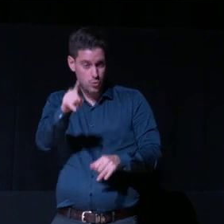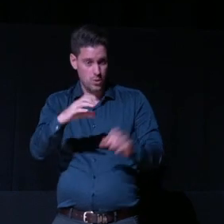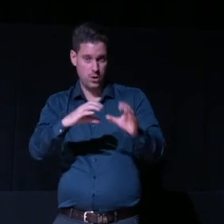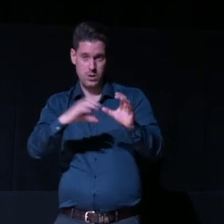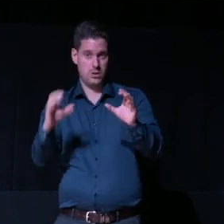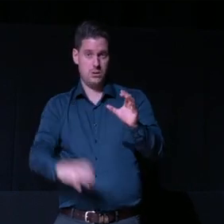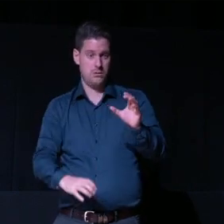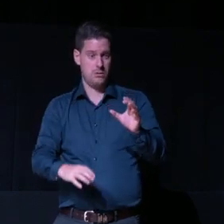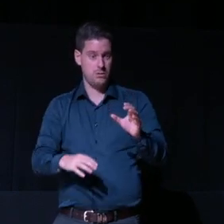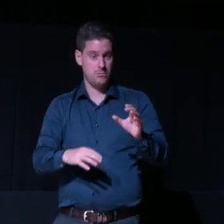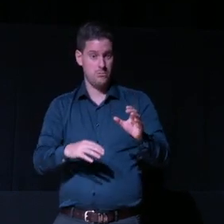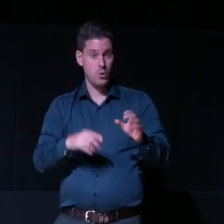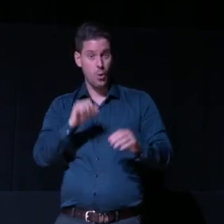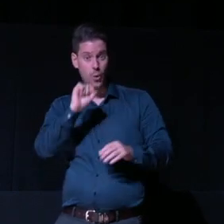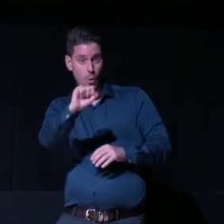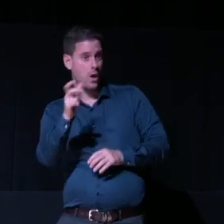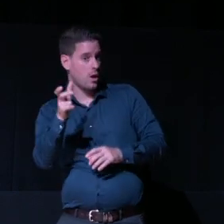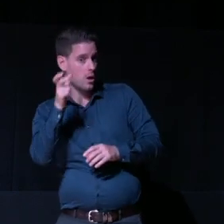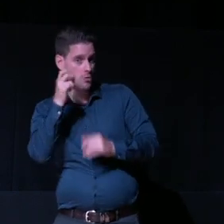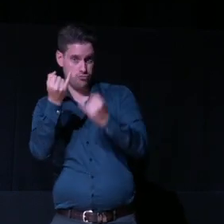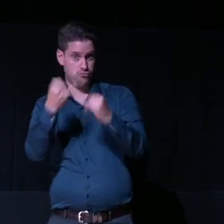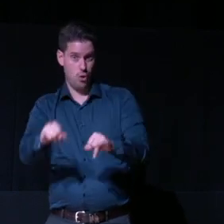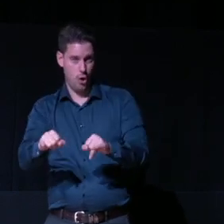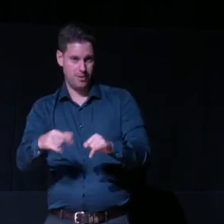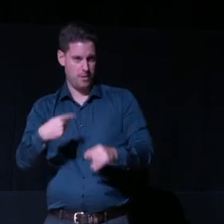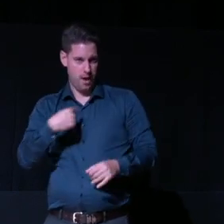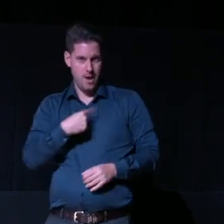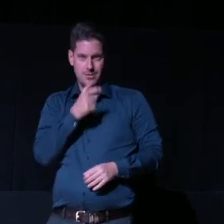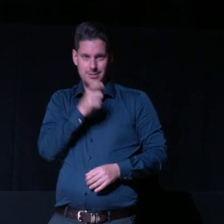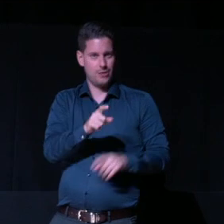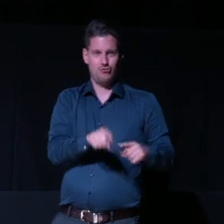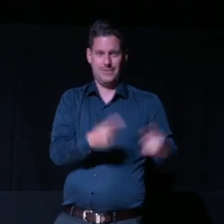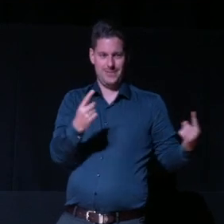But it's not what I said. Or someone might have